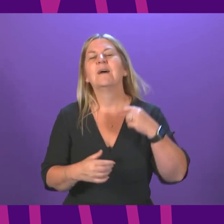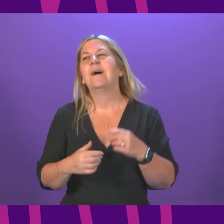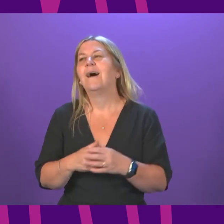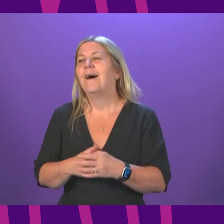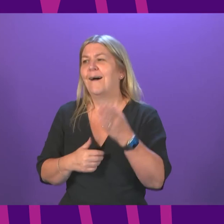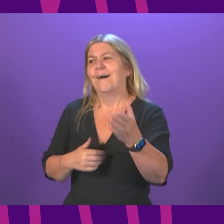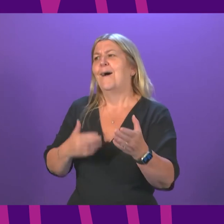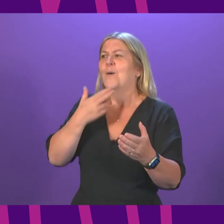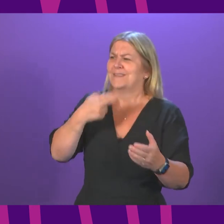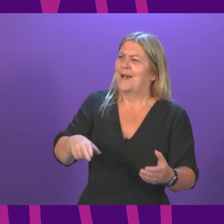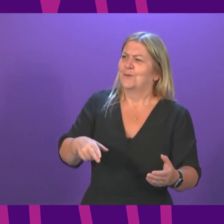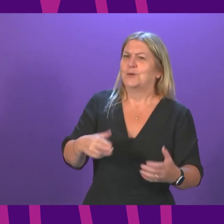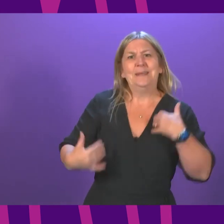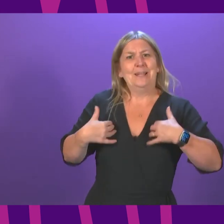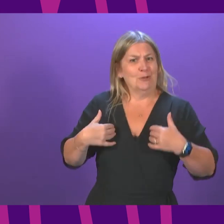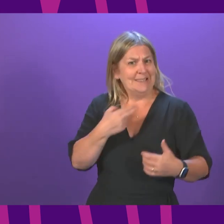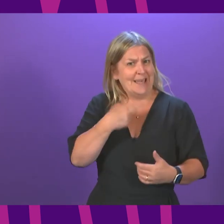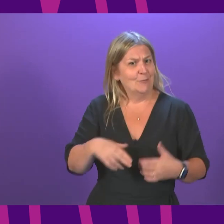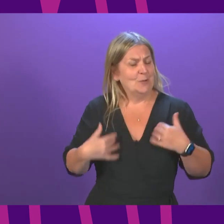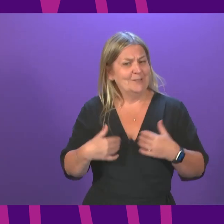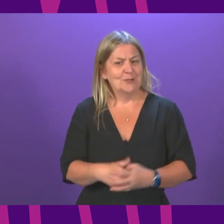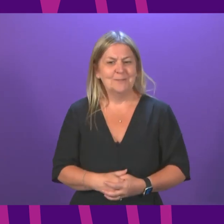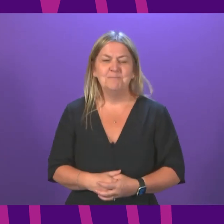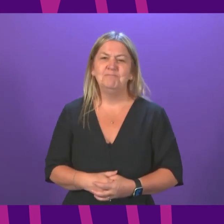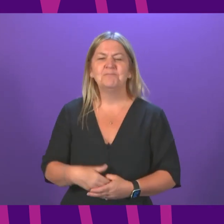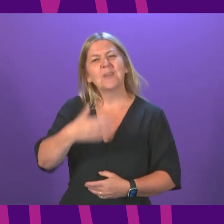with a crisis, it has been used as a great opportunity to reform and to massively improve